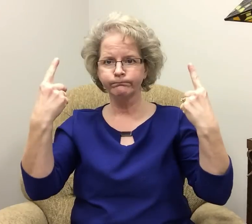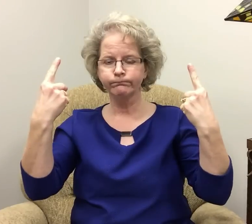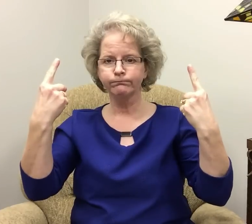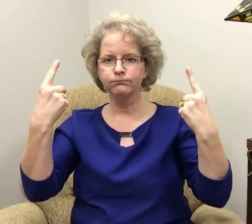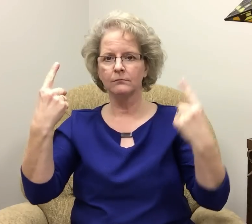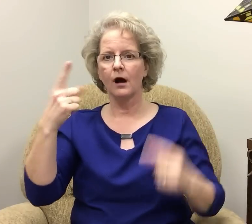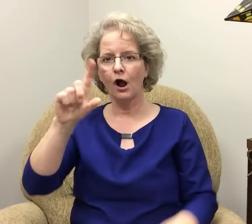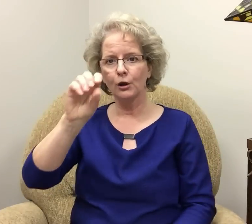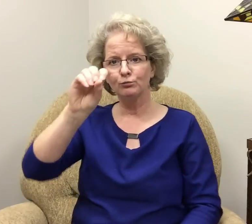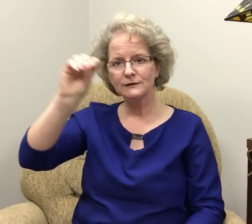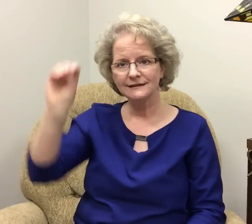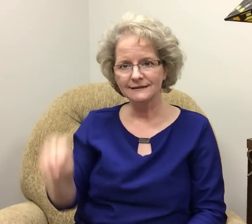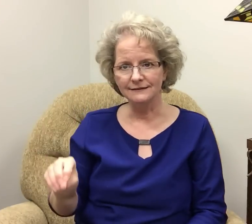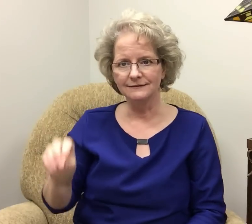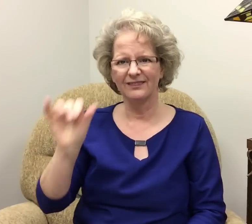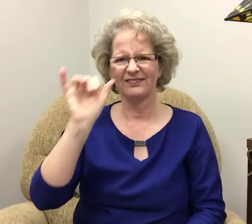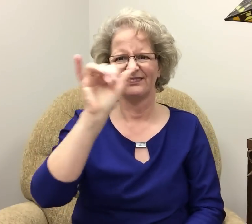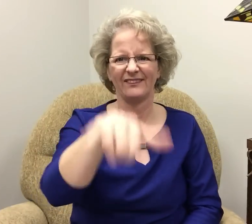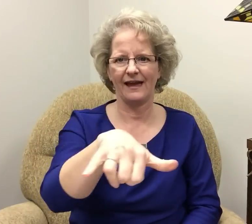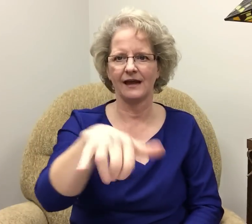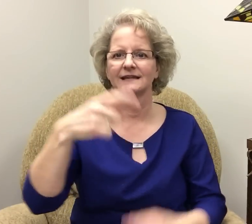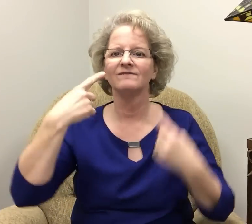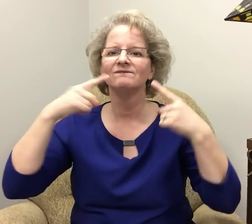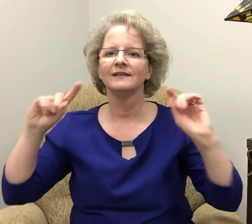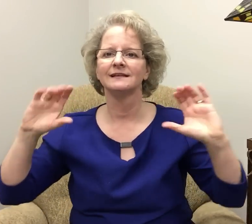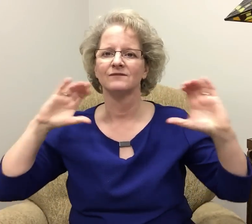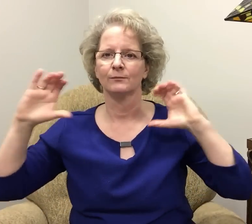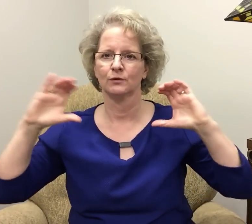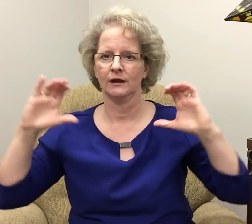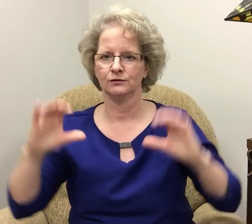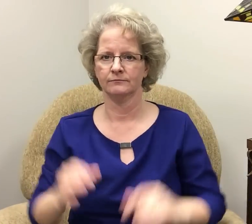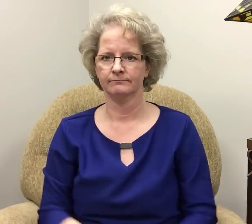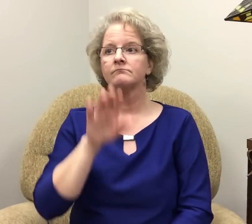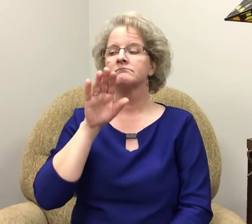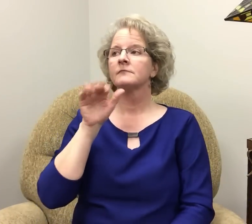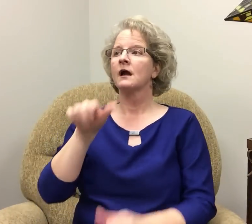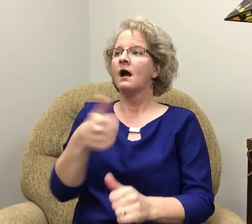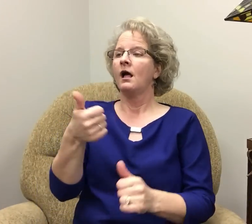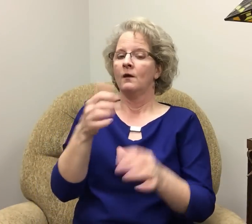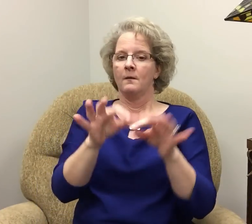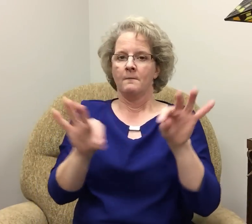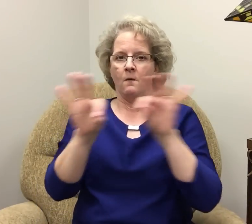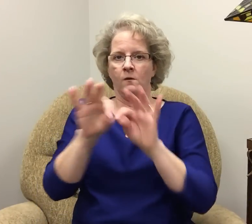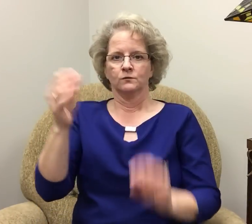Their job is to work as a team of all parties involved to make sure that mutual understanding